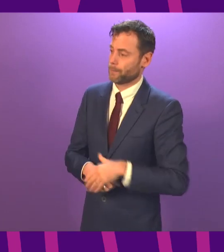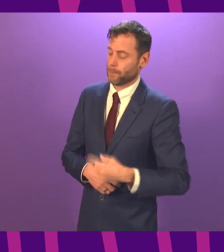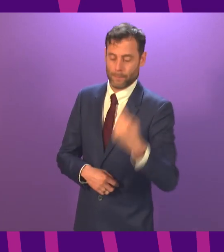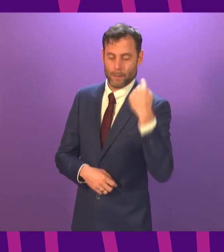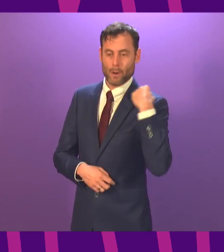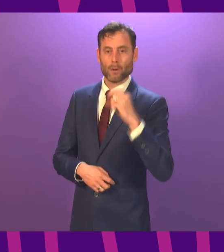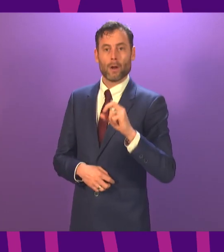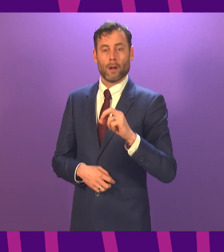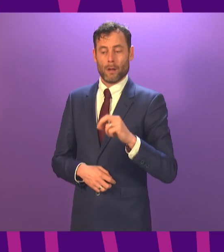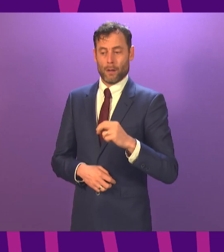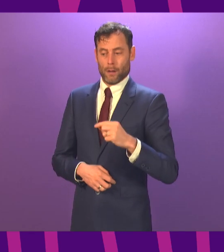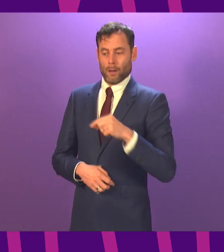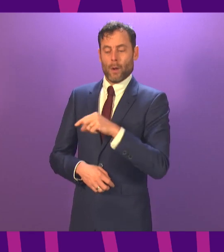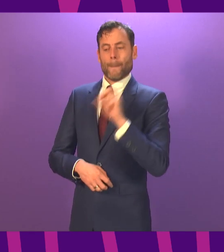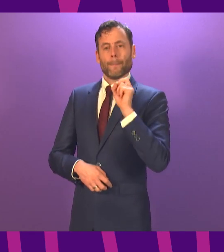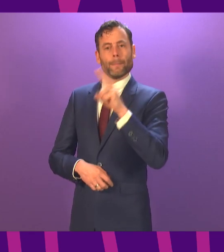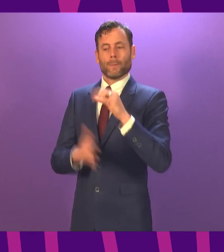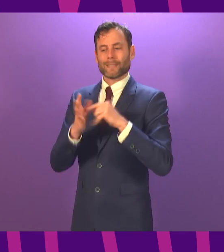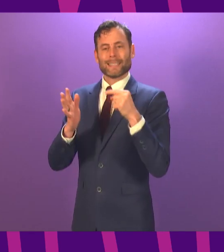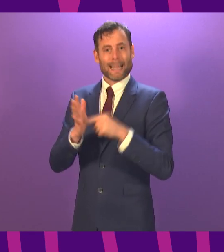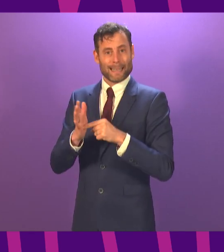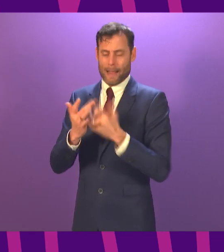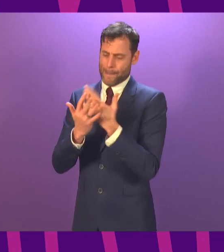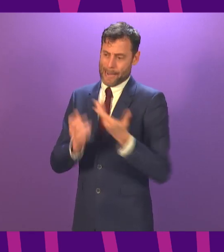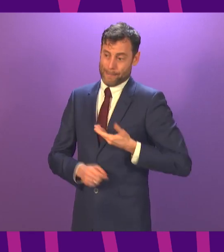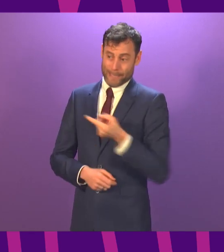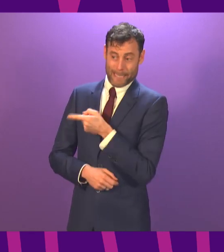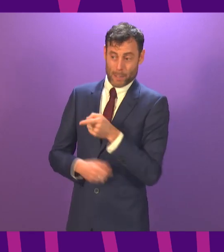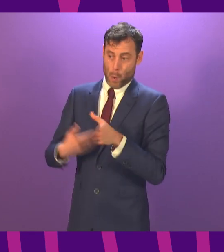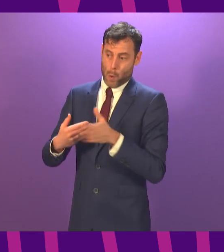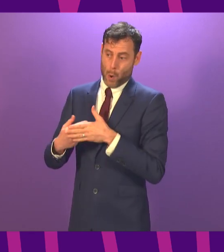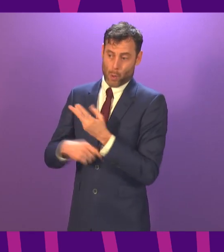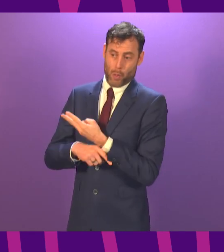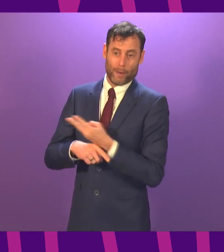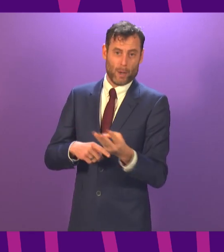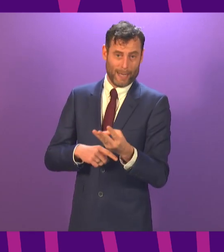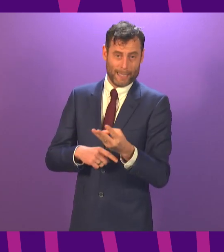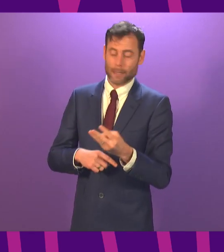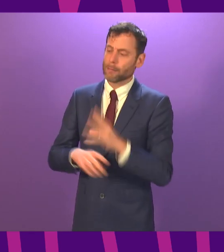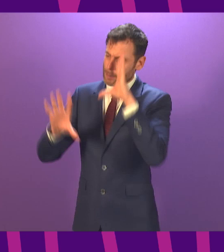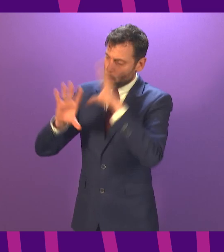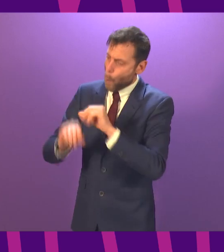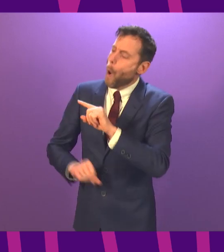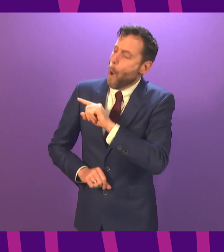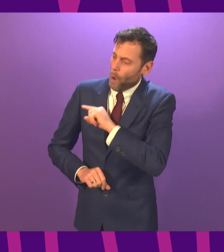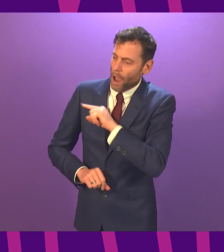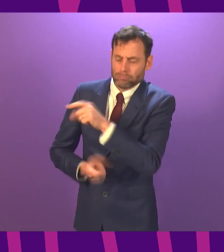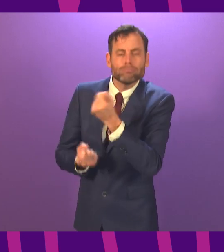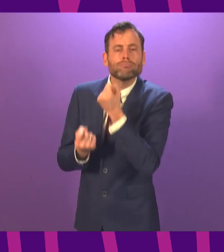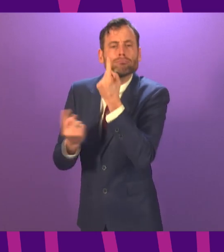non-essential businesses will be closed for a minimum of three weeks. Most people understand why, but the news is still devastating.